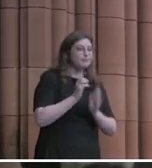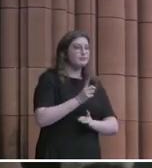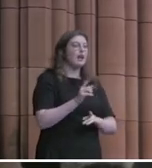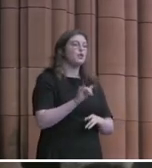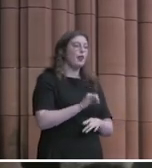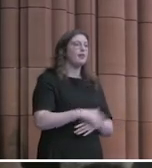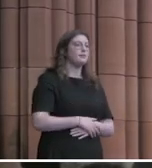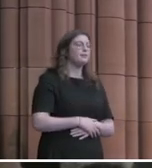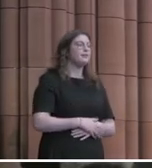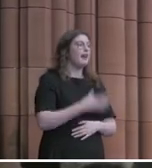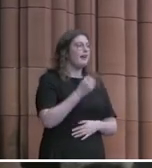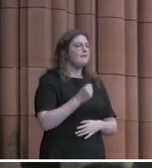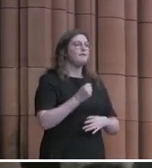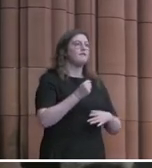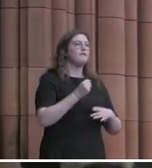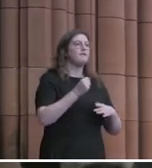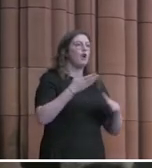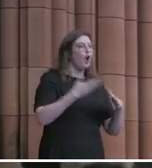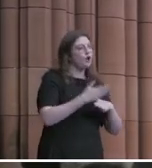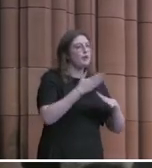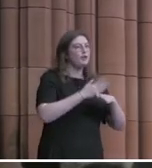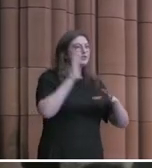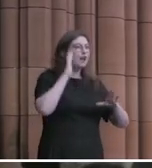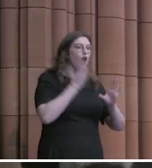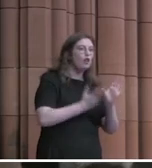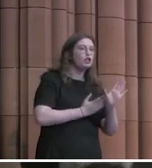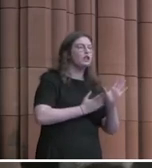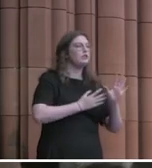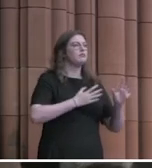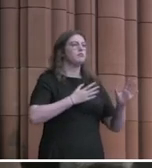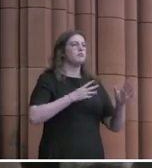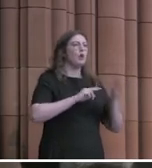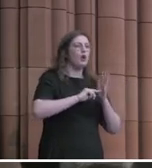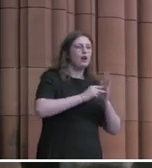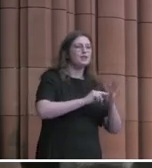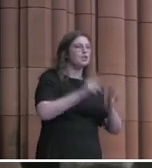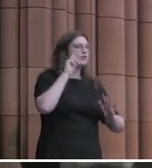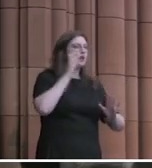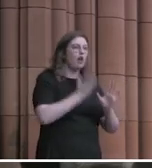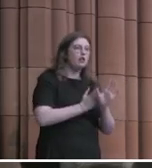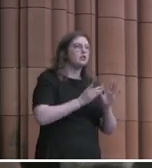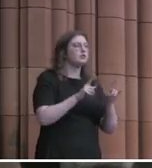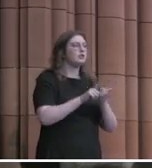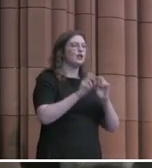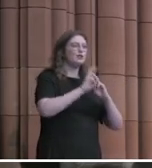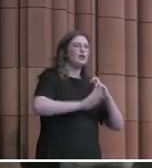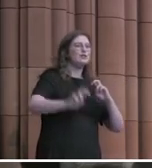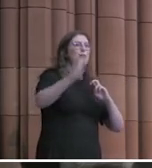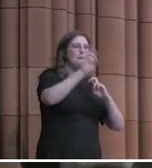We have occupational psychology and organisational psychology, and we also have some tourism graduates as well,